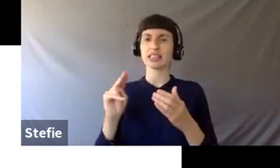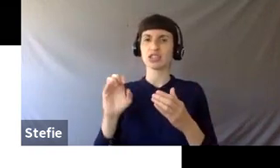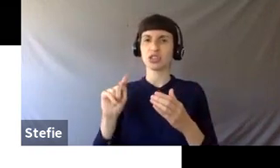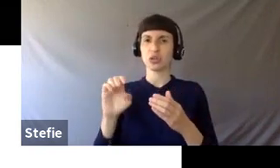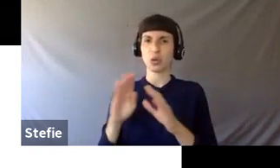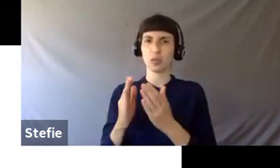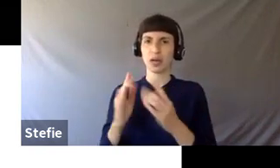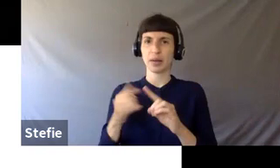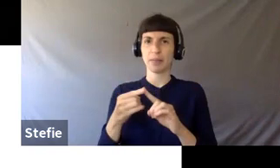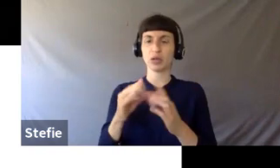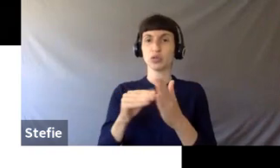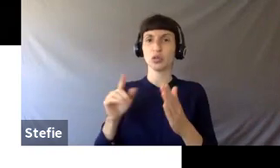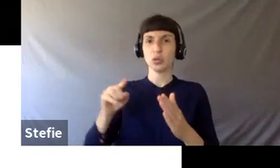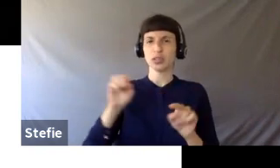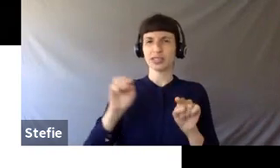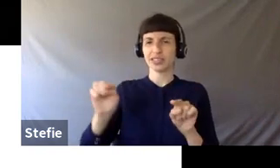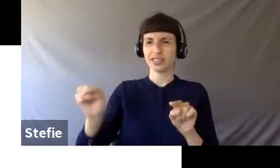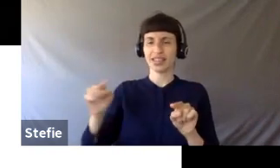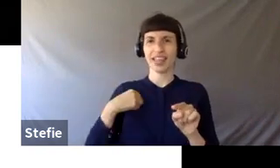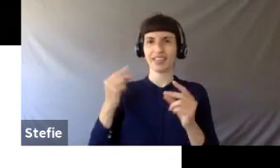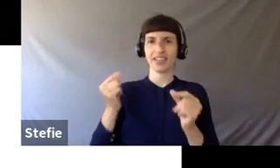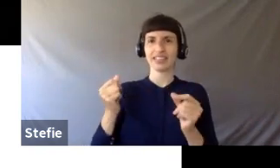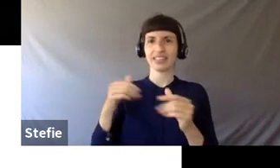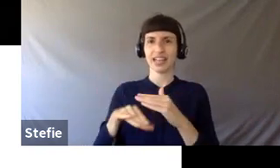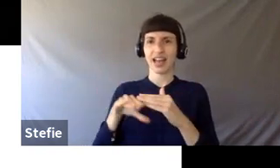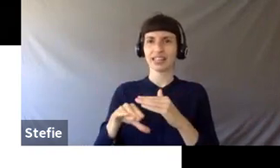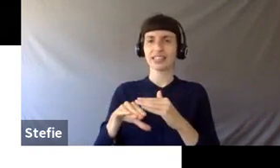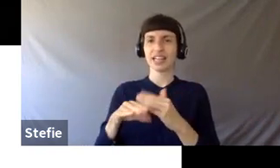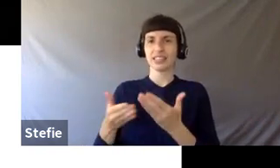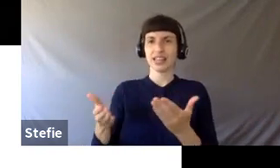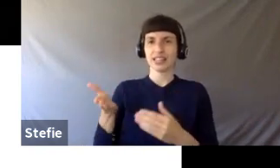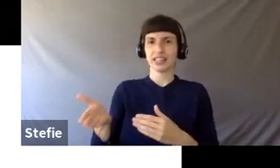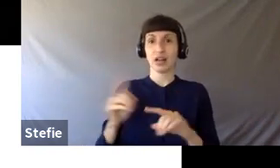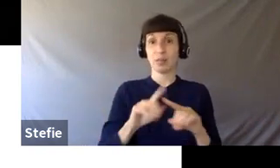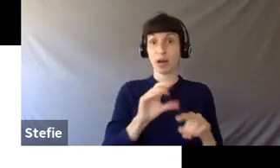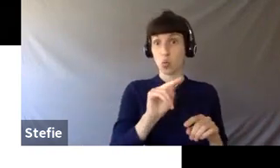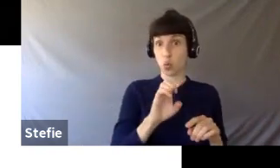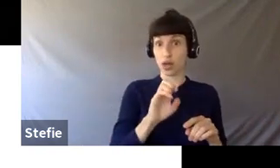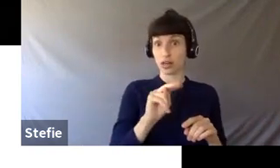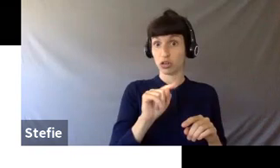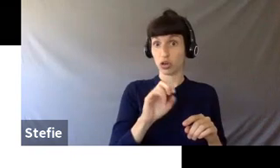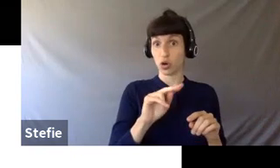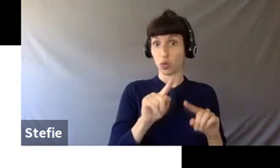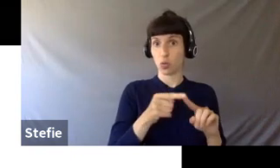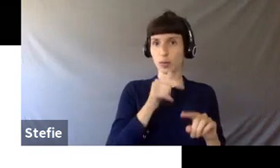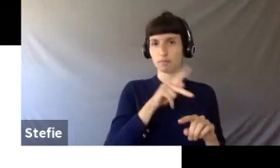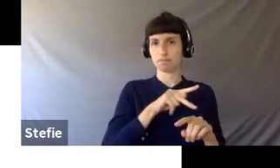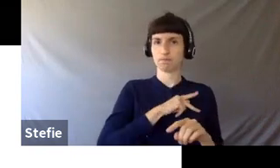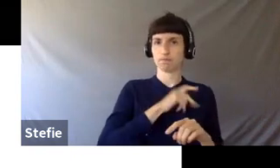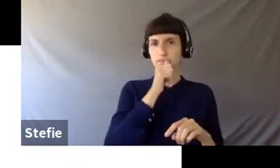if you try to use it at import it to your class note it will not be a clean import because class note is about dividing it out for your students where they have access to those resources instantly.